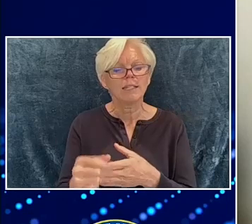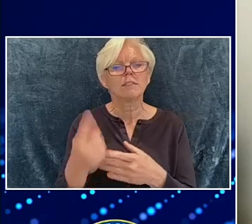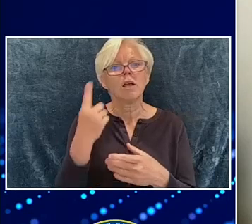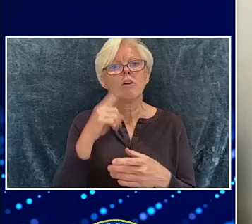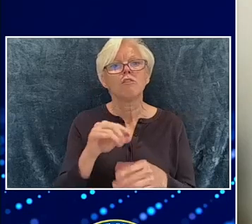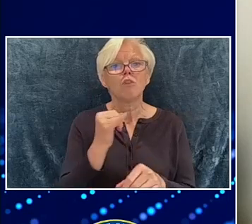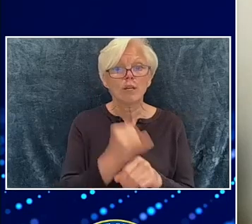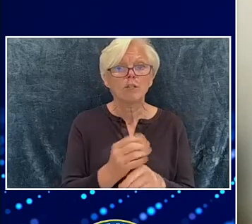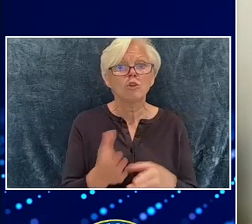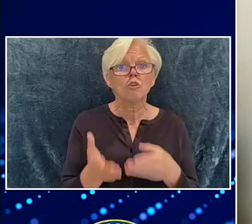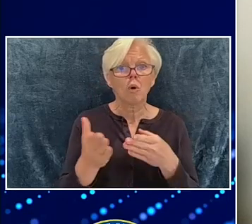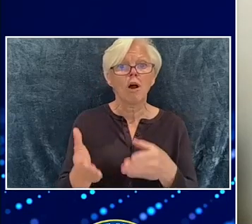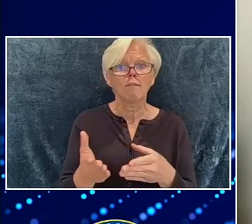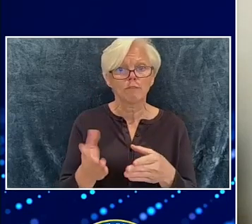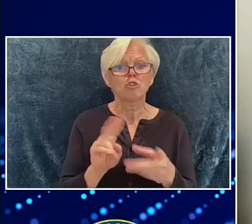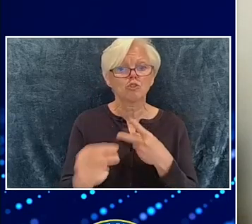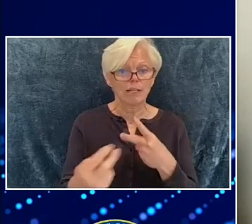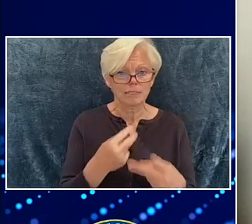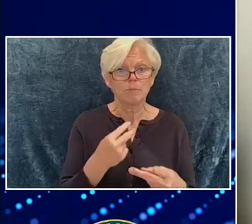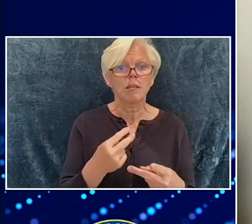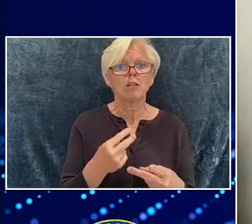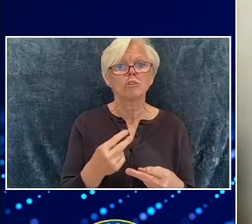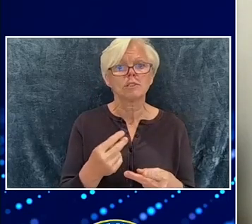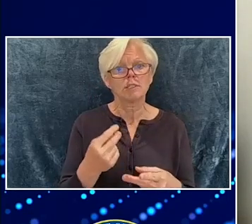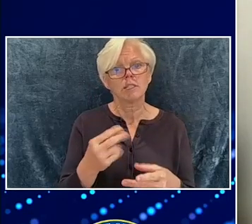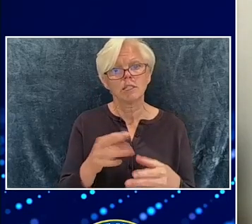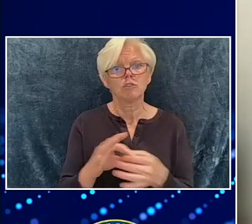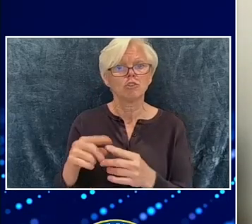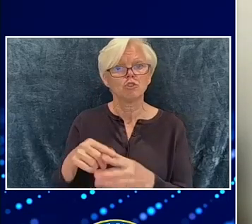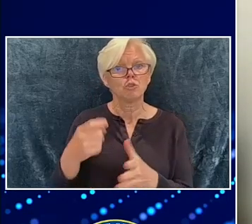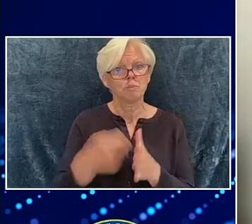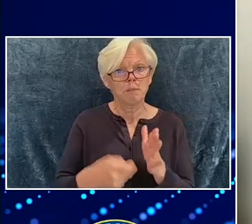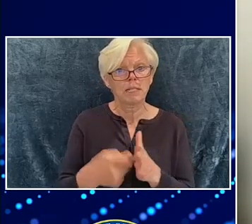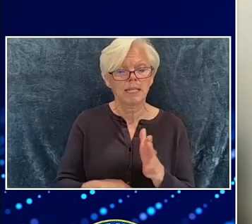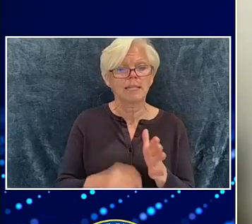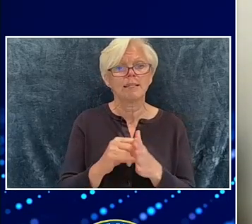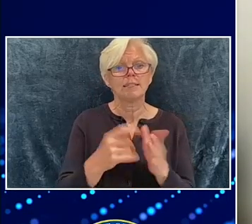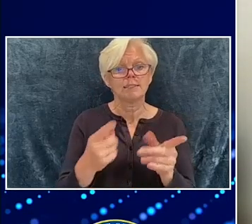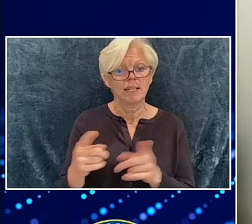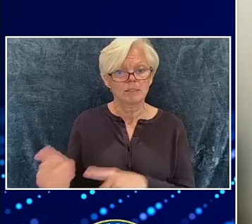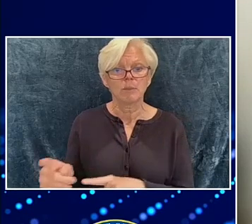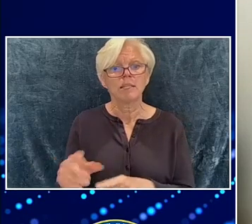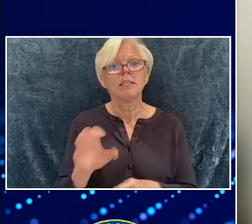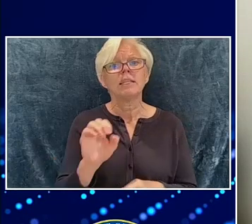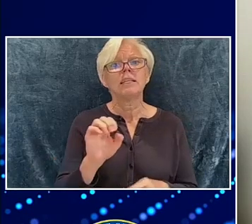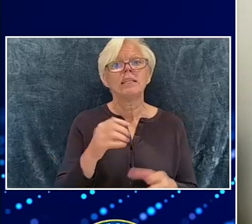transparency in terms of billing that takes place, right. Even if that's the only option for